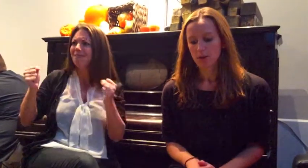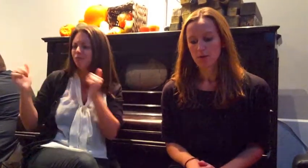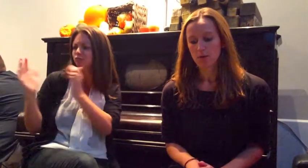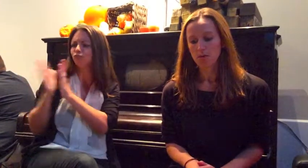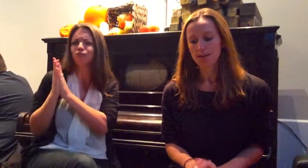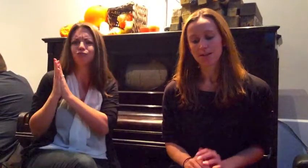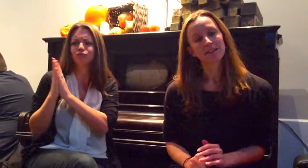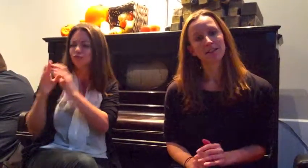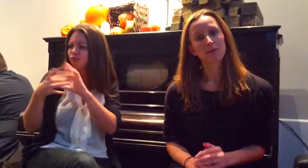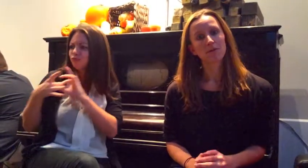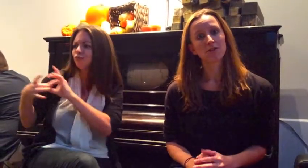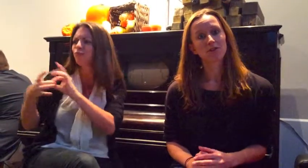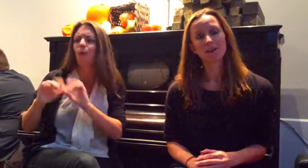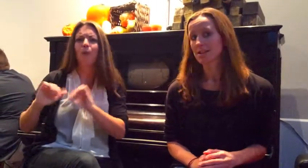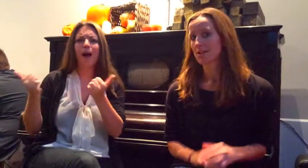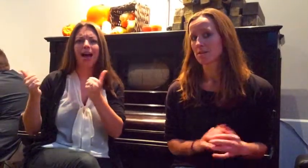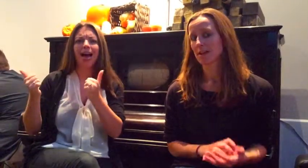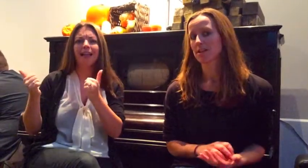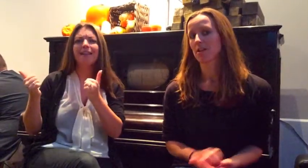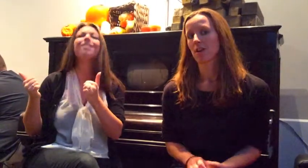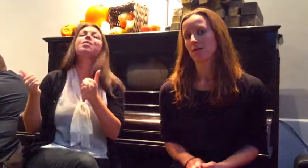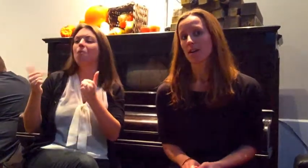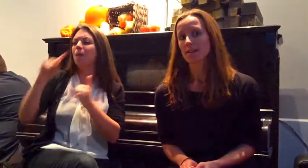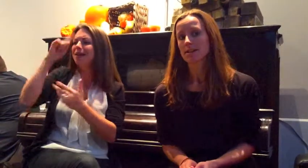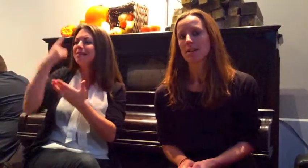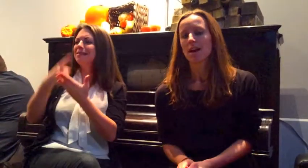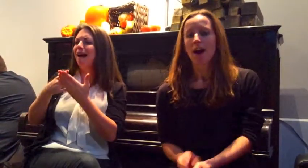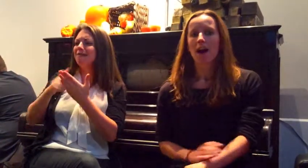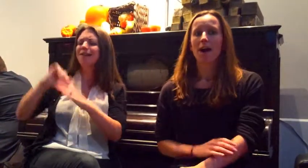get the opportunity to play with a group of people that closely, so we decided we would